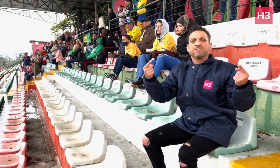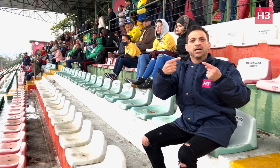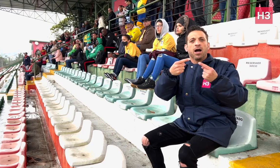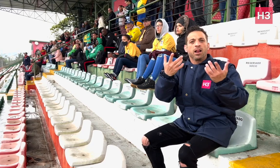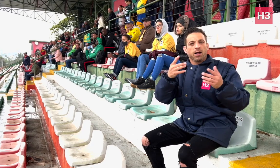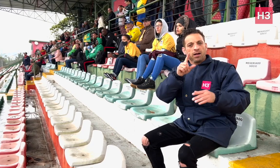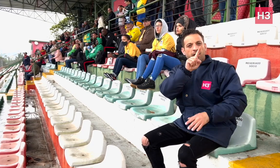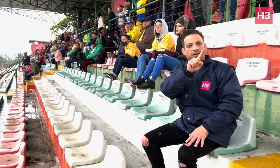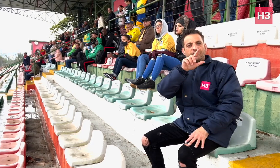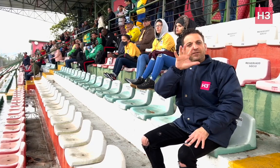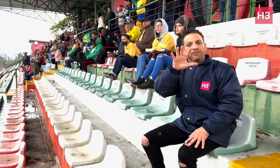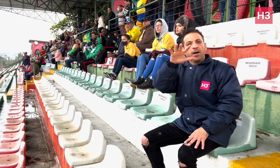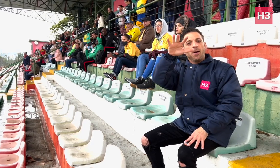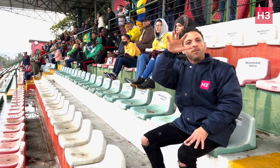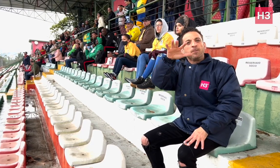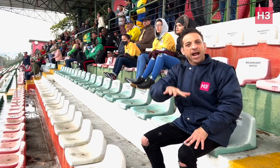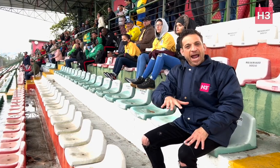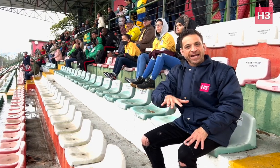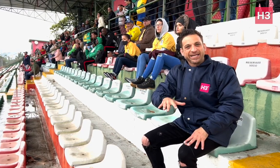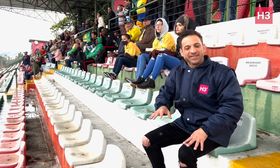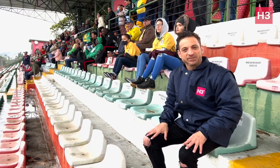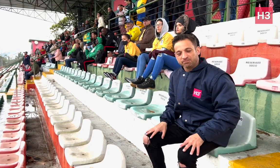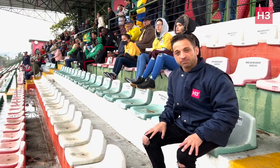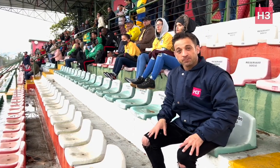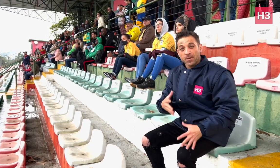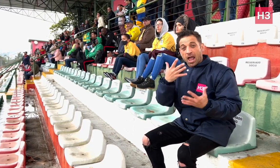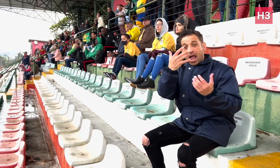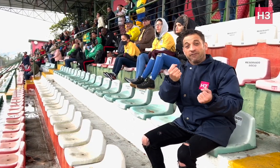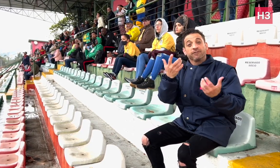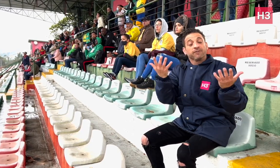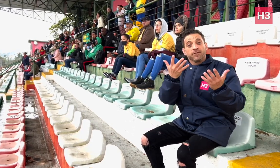with a tight heavy football fixture schedule.